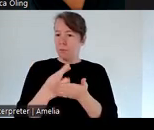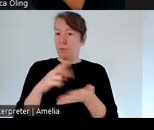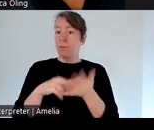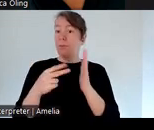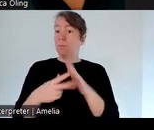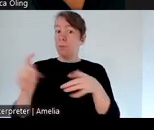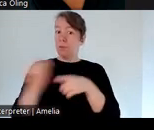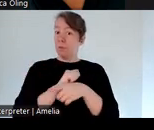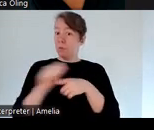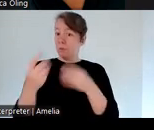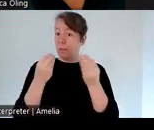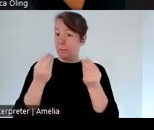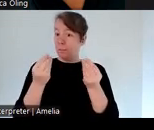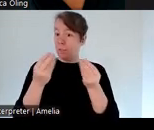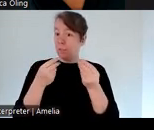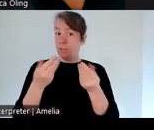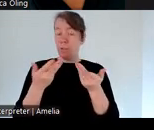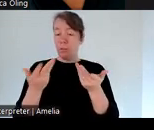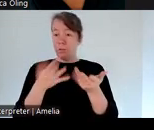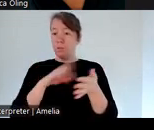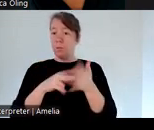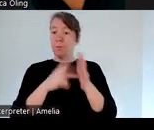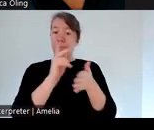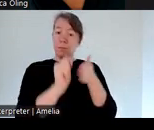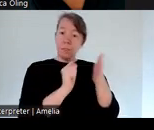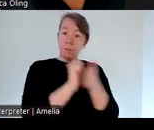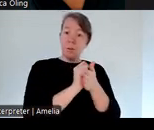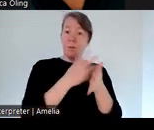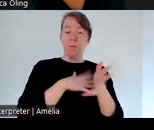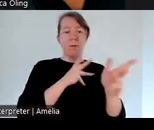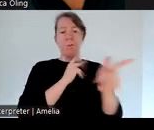including videos that focus on helping people get up to speed with WAVE testing.